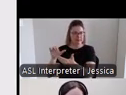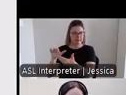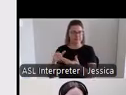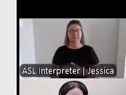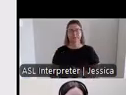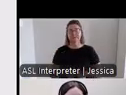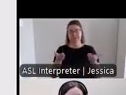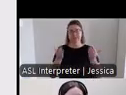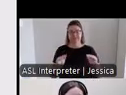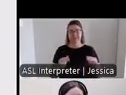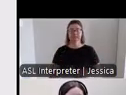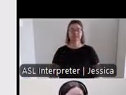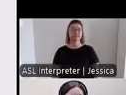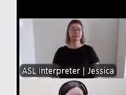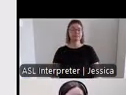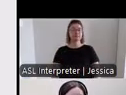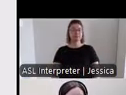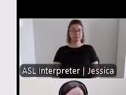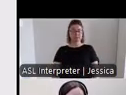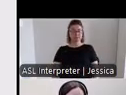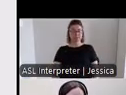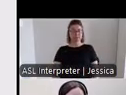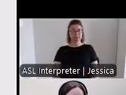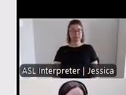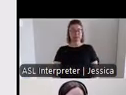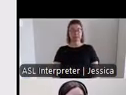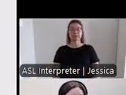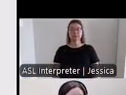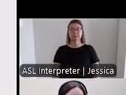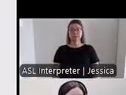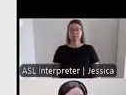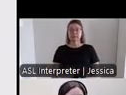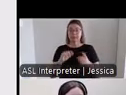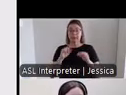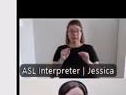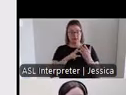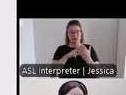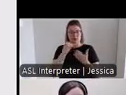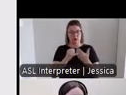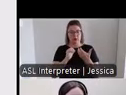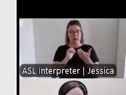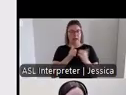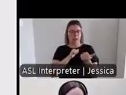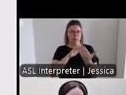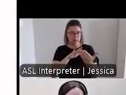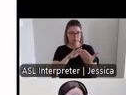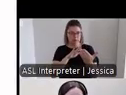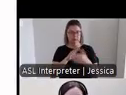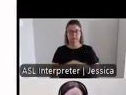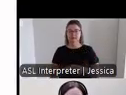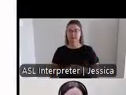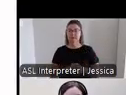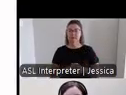Now I will take you through the process of how we approached this project. Next slide, please.